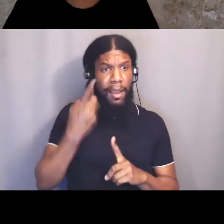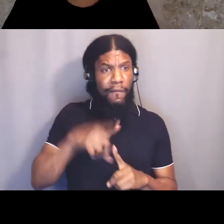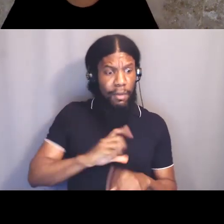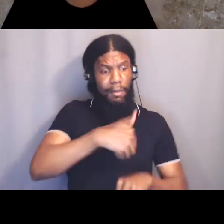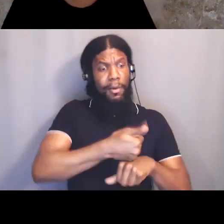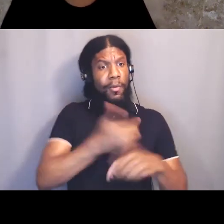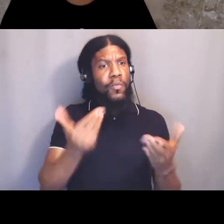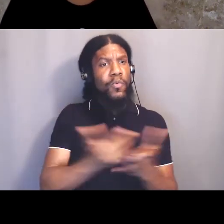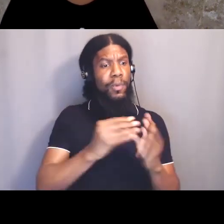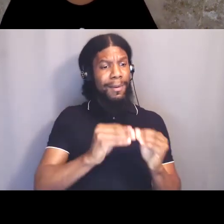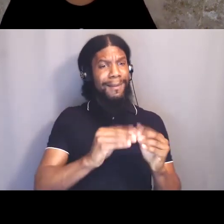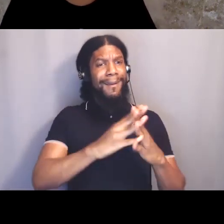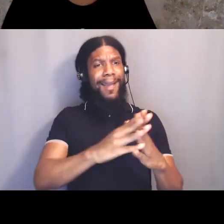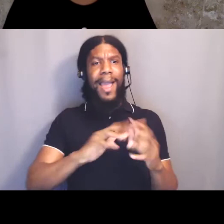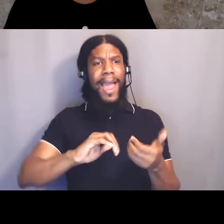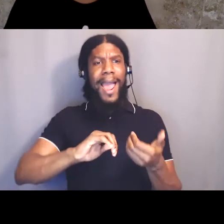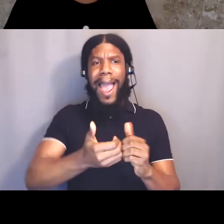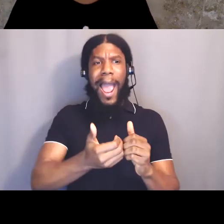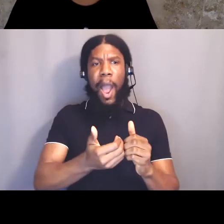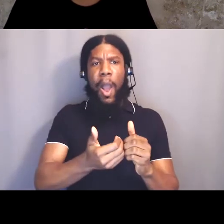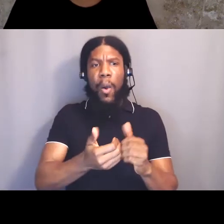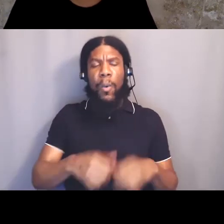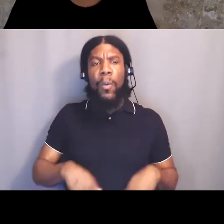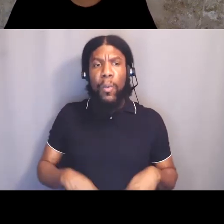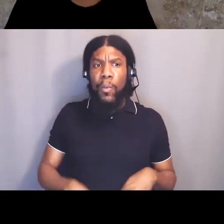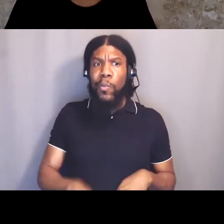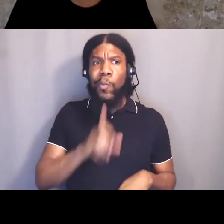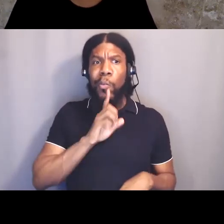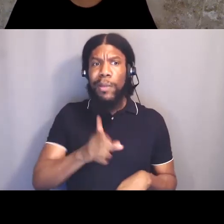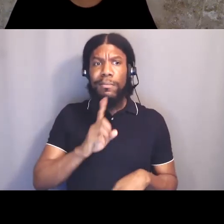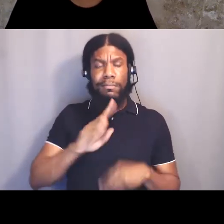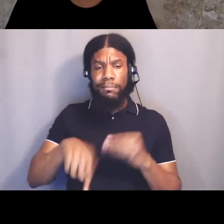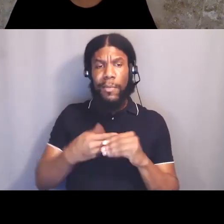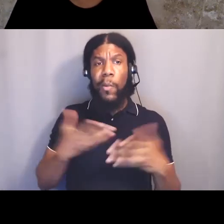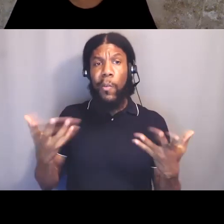And so I think it's absolutely about transforming a system of public safety.